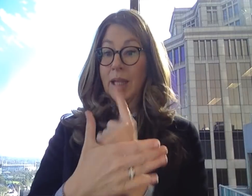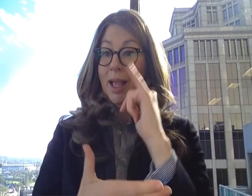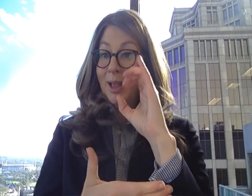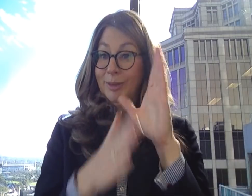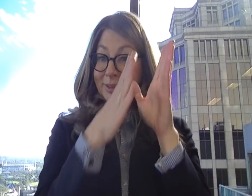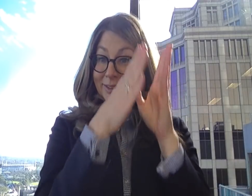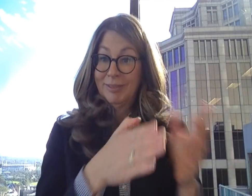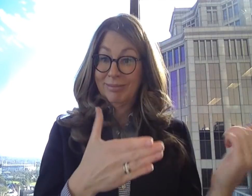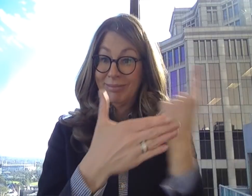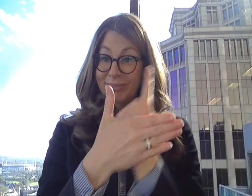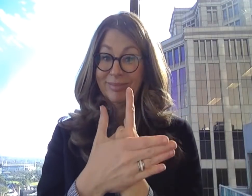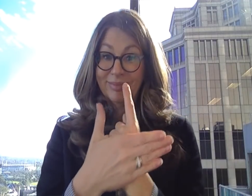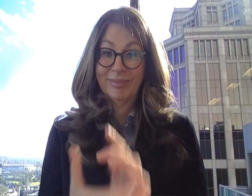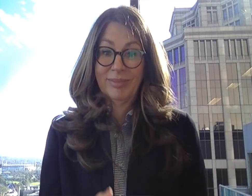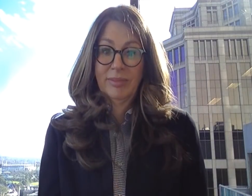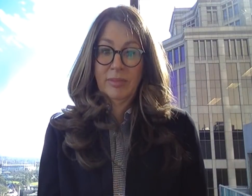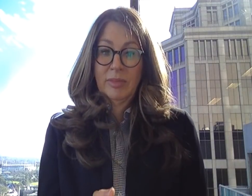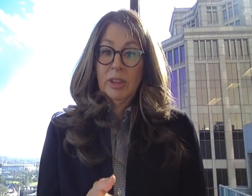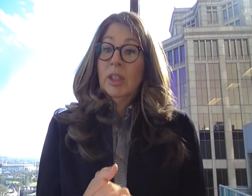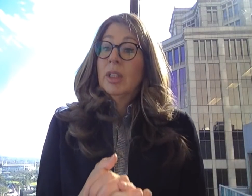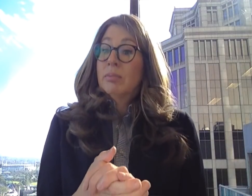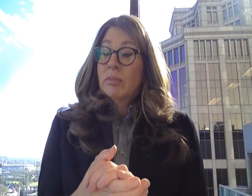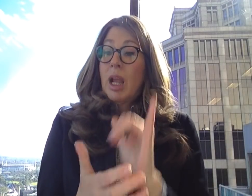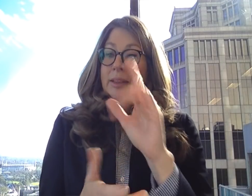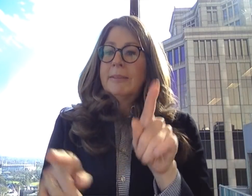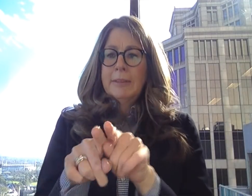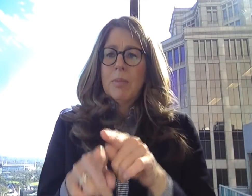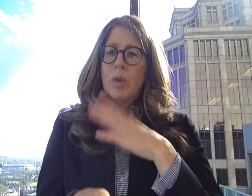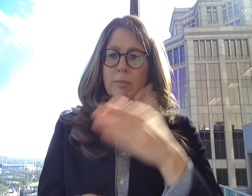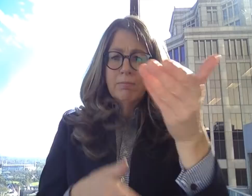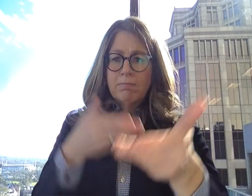ICSD will soon be seeking nominations from the members